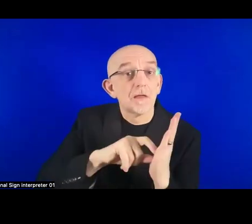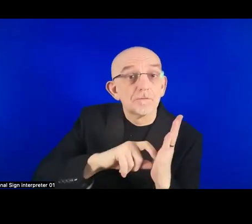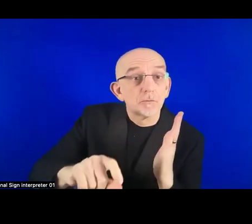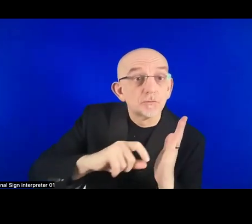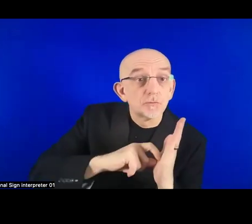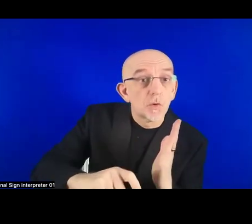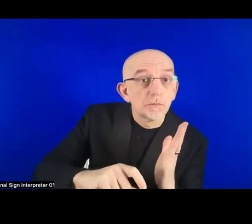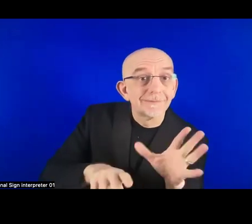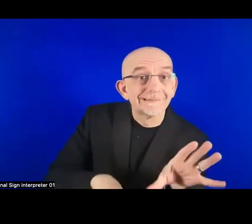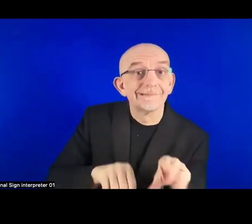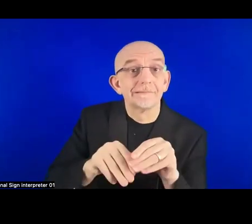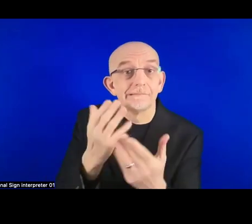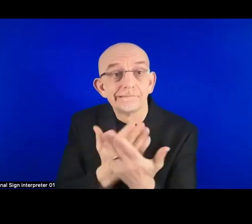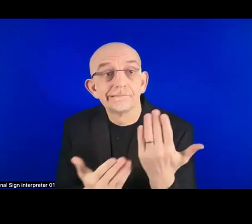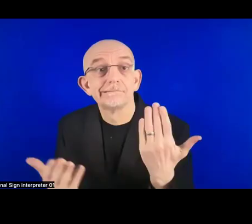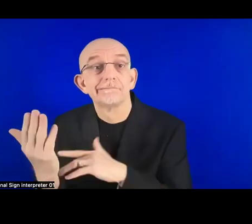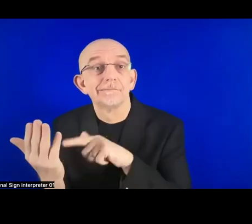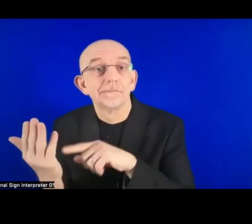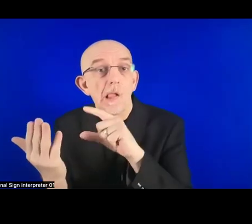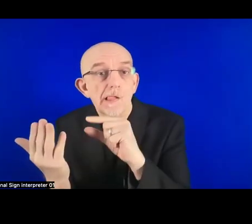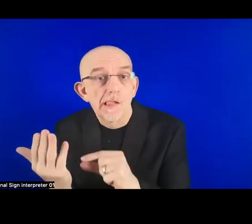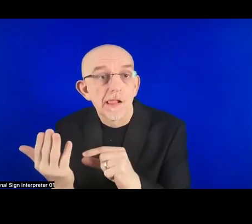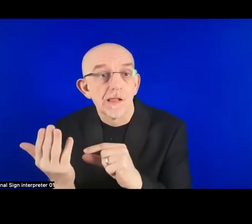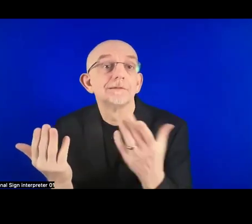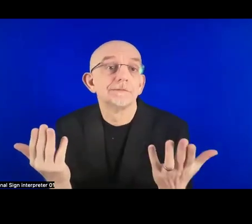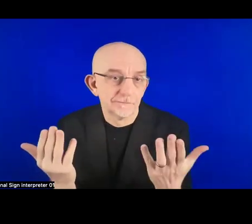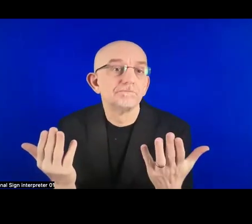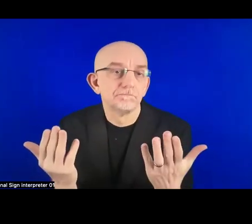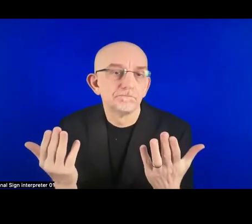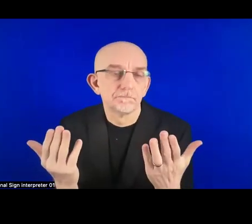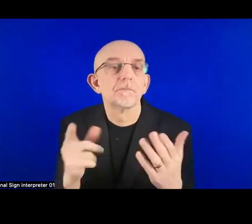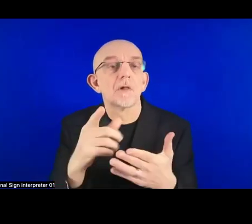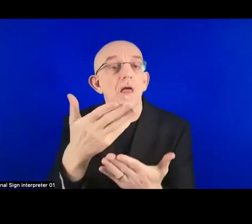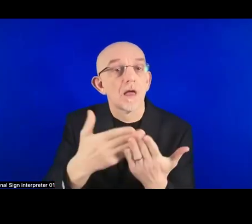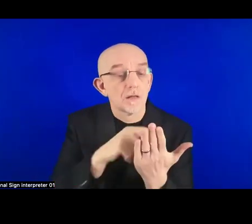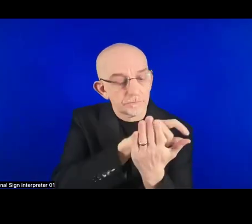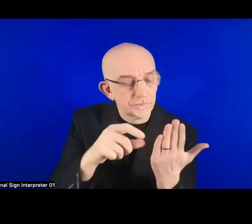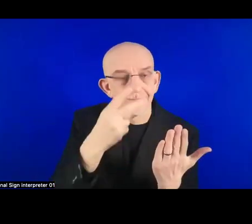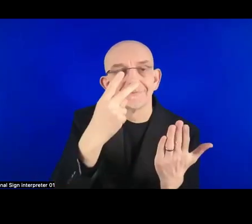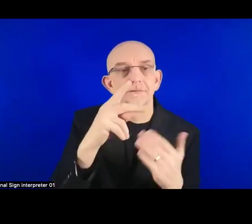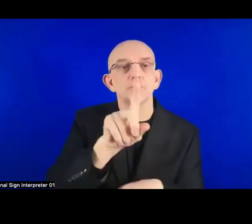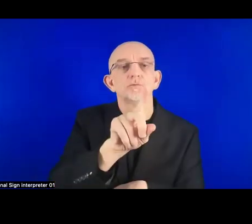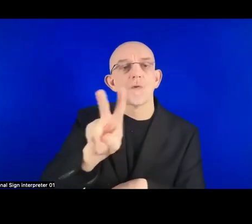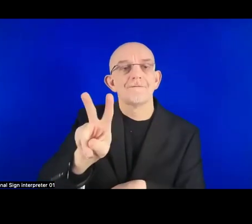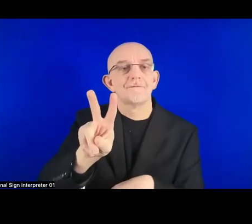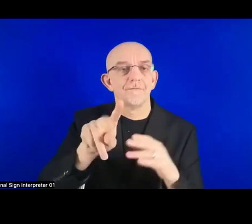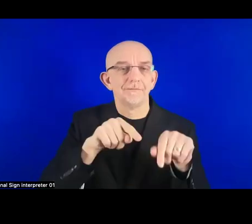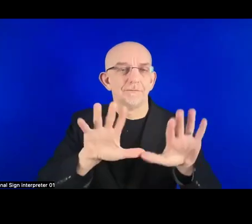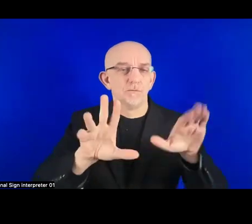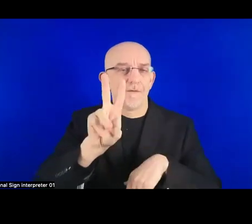is fine for us. That will help to save a little bit of space, but the main text of the proposal must still be size 12.